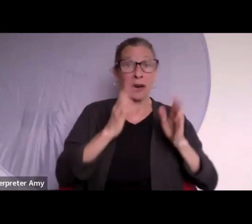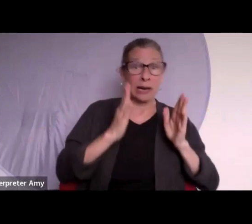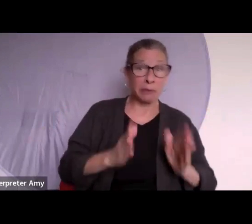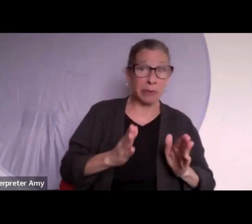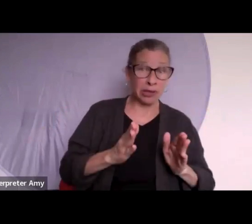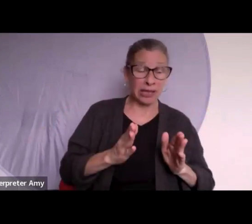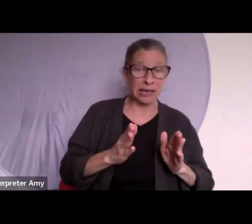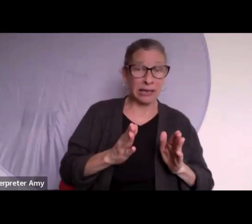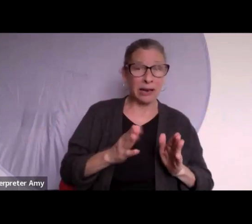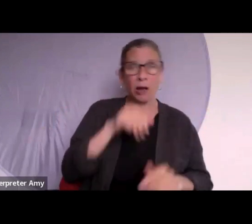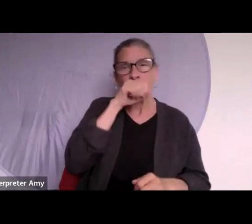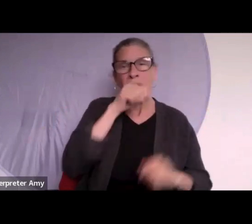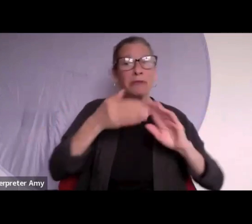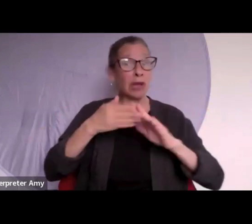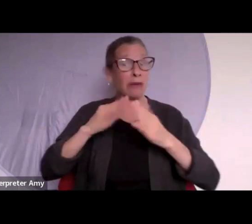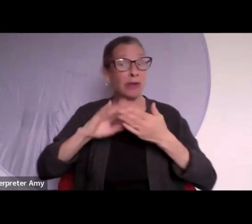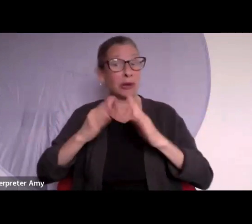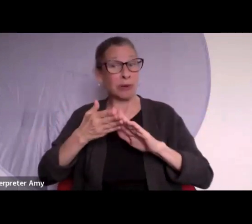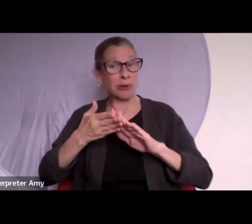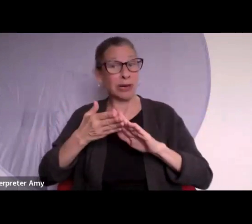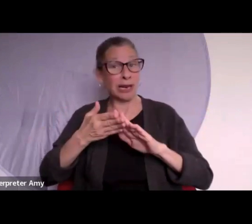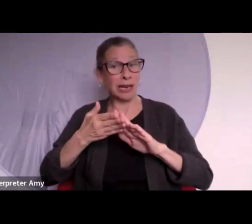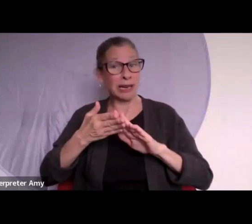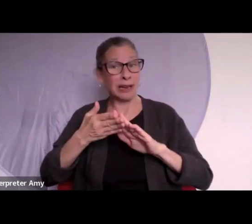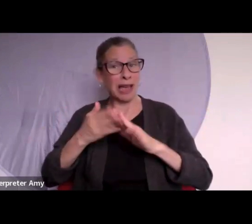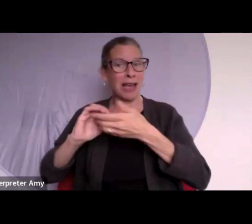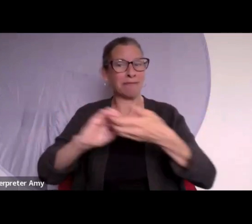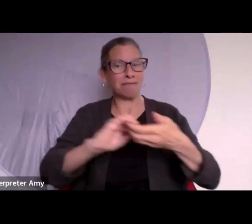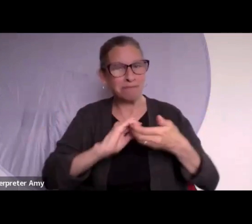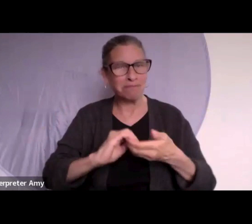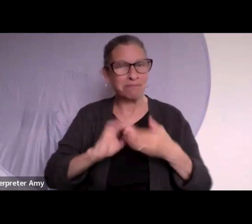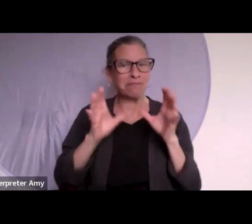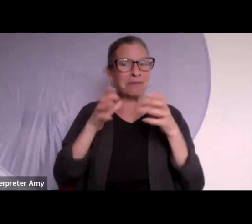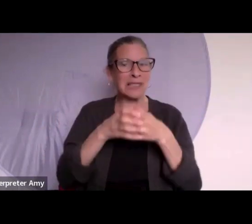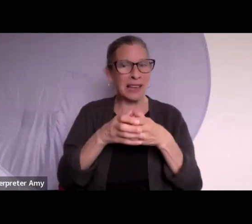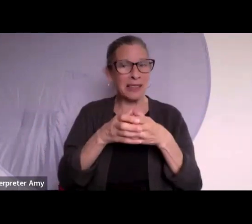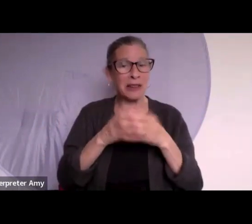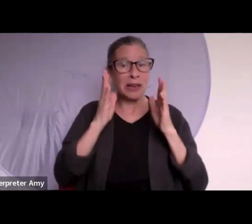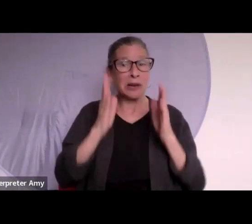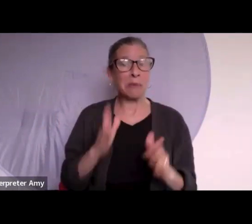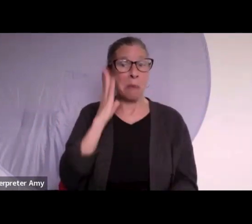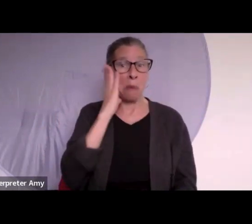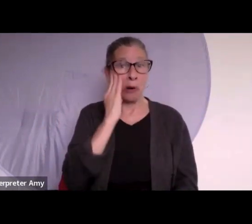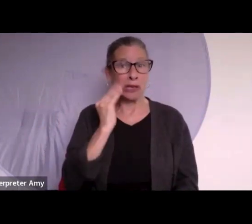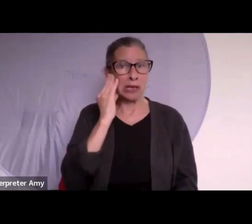love the community. I love bringing the community together. I think that the in person experience is irreplaceable but